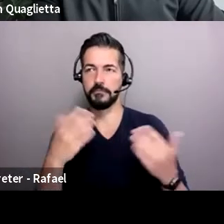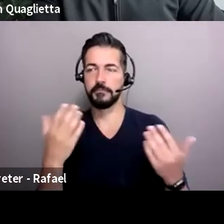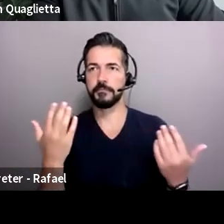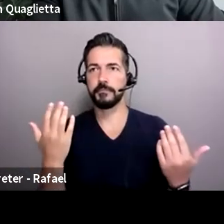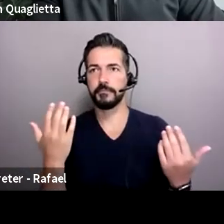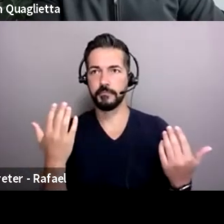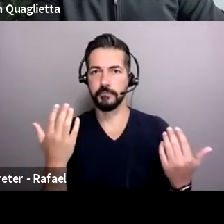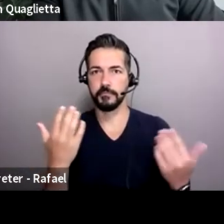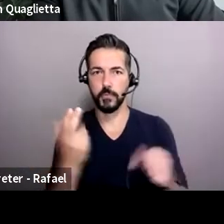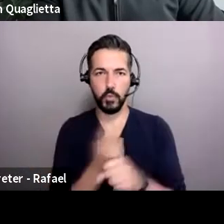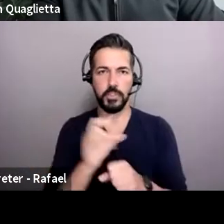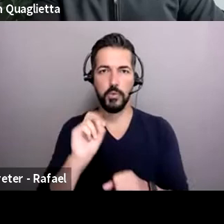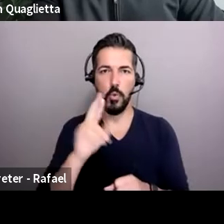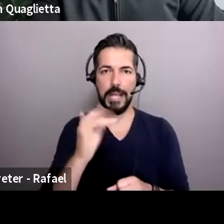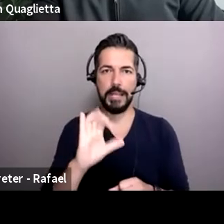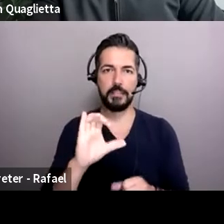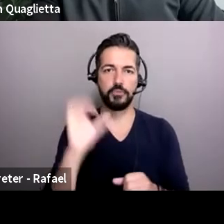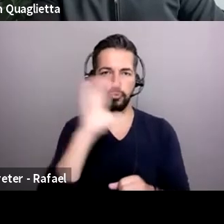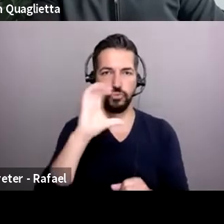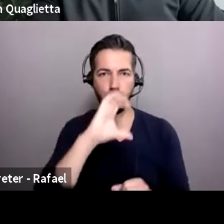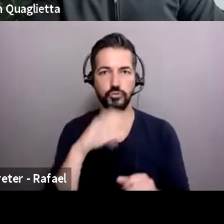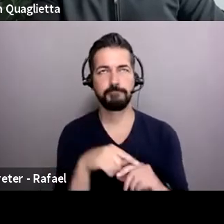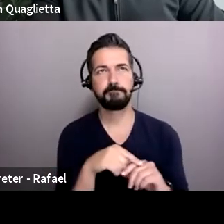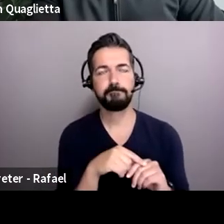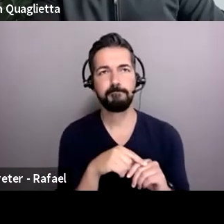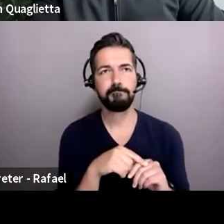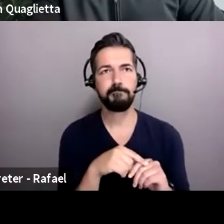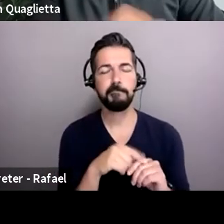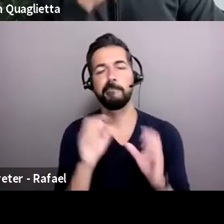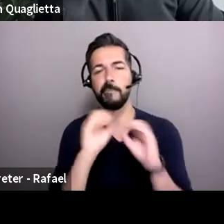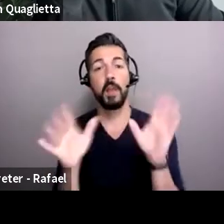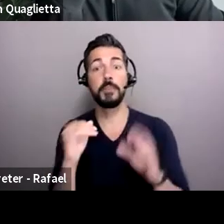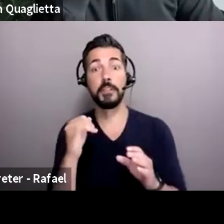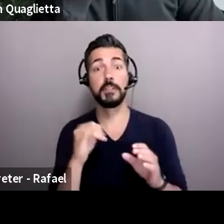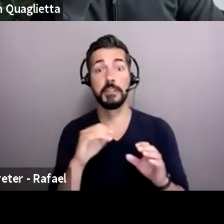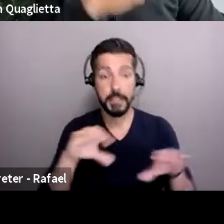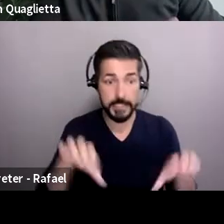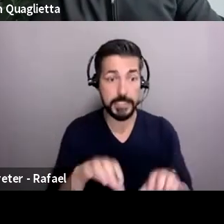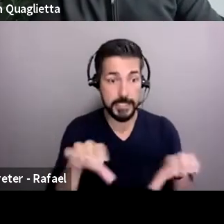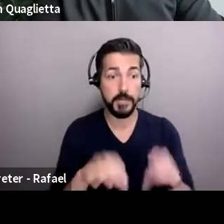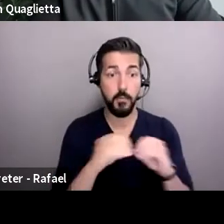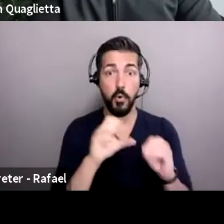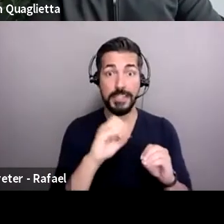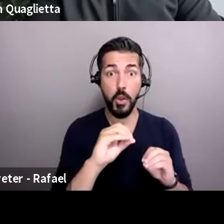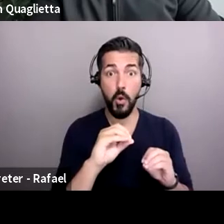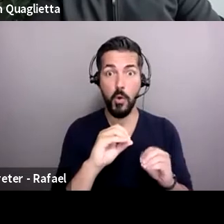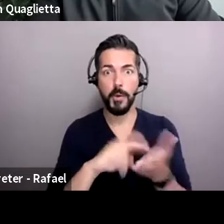from that. And so obviously the more you do, the better, However, it's